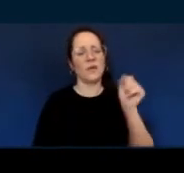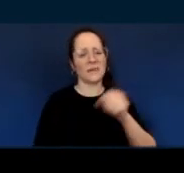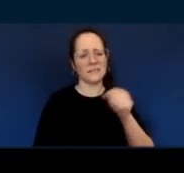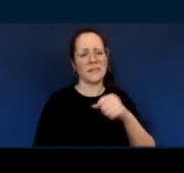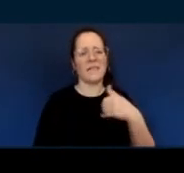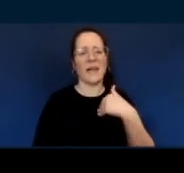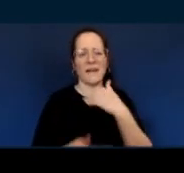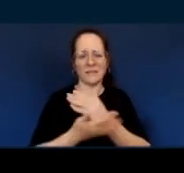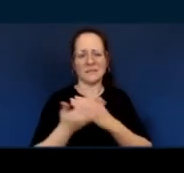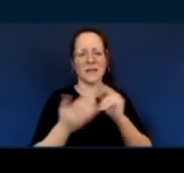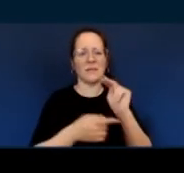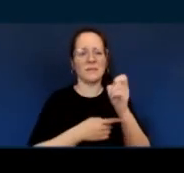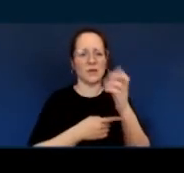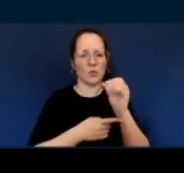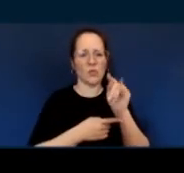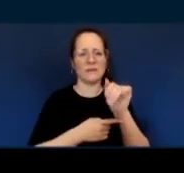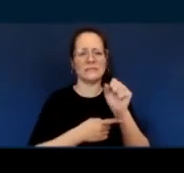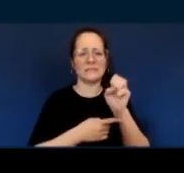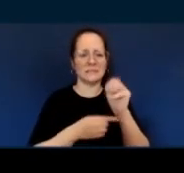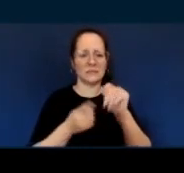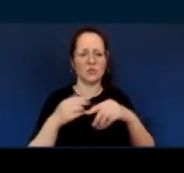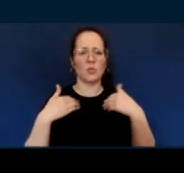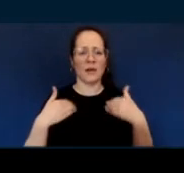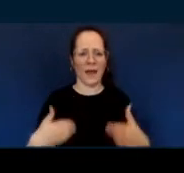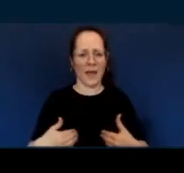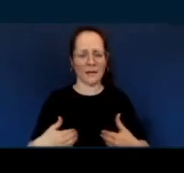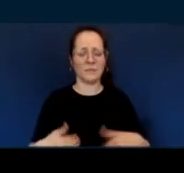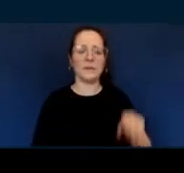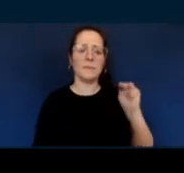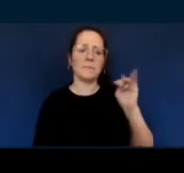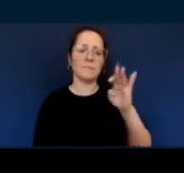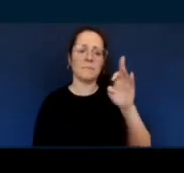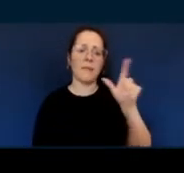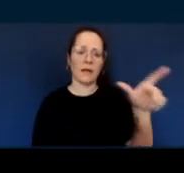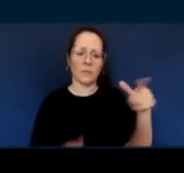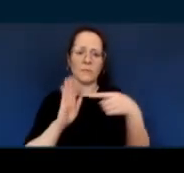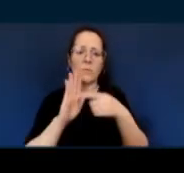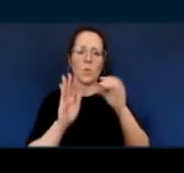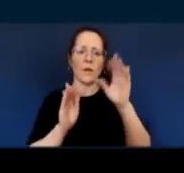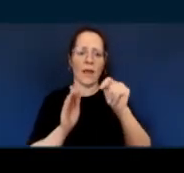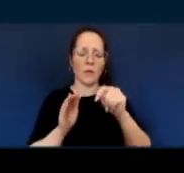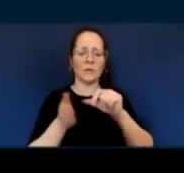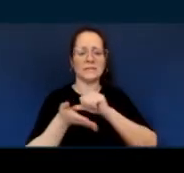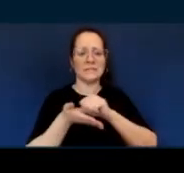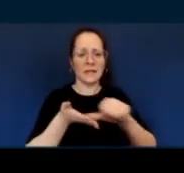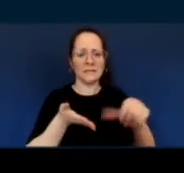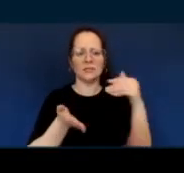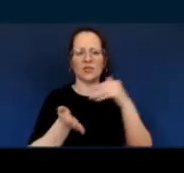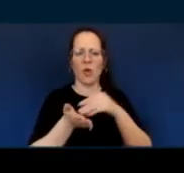ANATOMY AS MEDICAL IV THERAPIORIAN POINTED OUT, DISSECTION HAS OFTEN BEEN REGARDED AS A KIND OF UNDRESSING